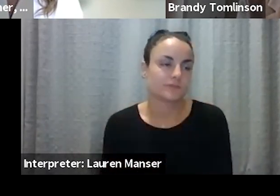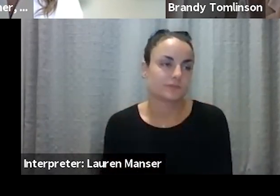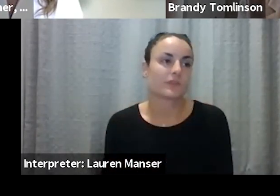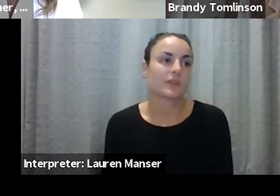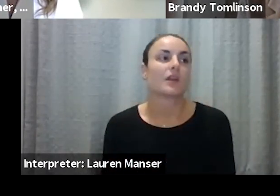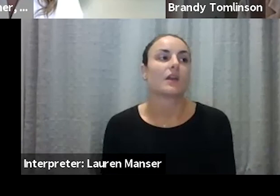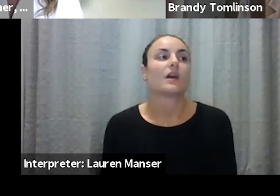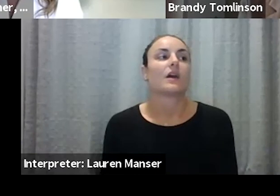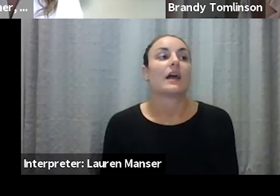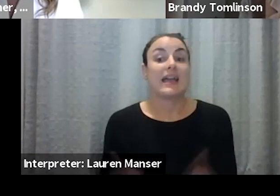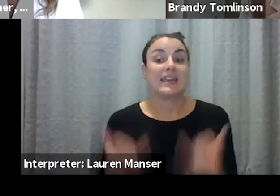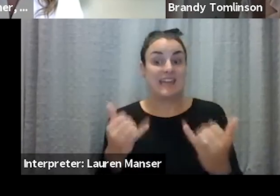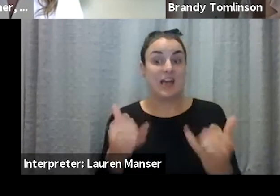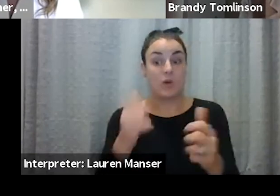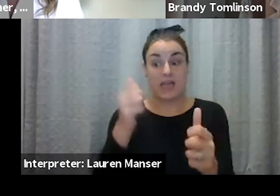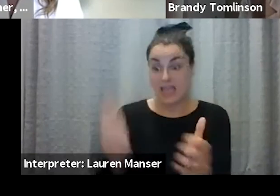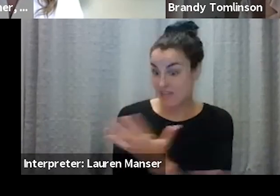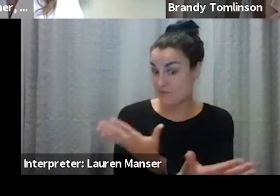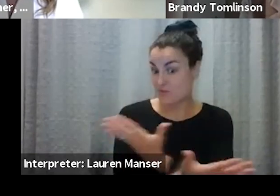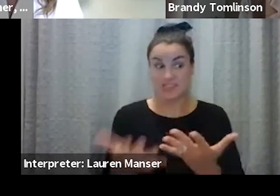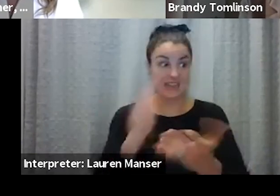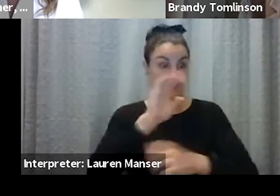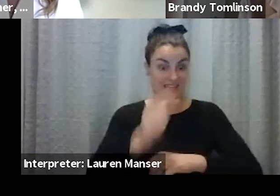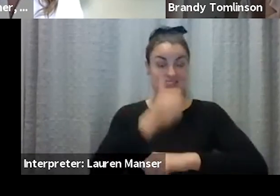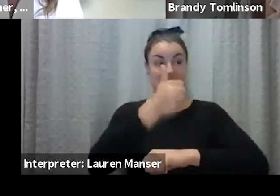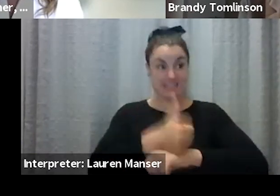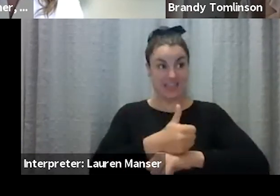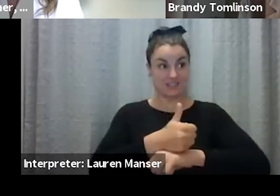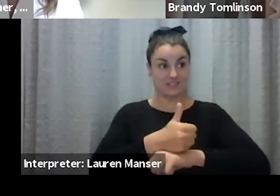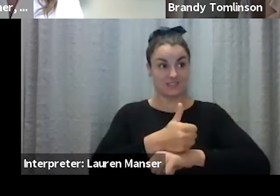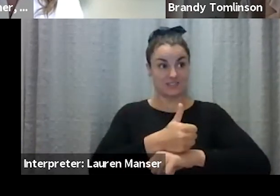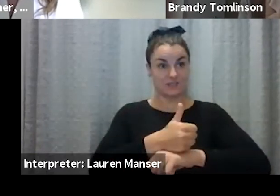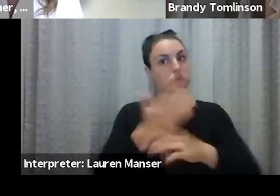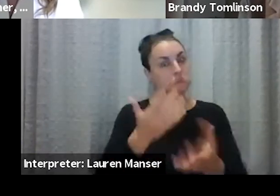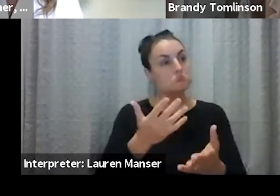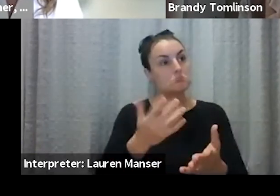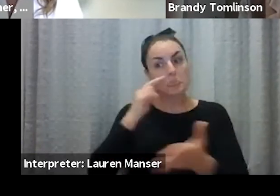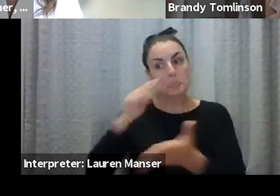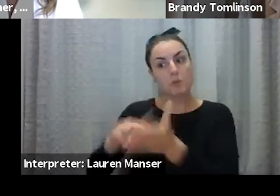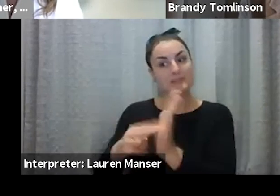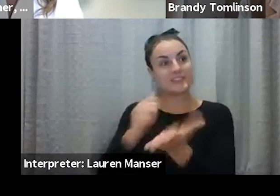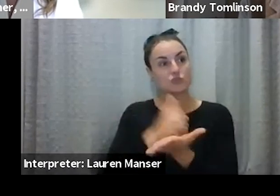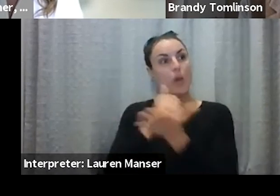that will help the individual over time. And because we don't know that,